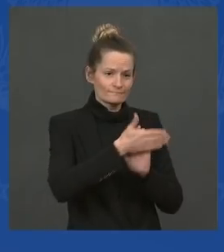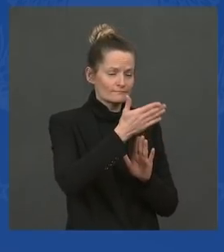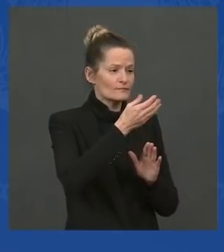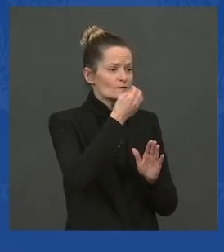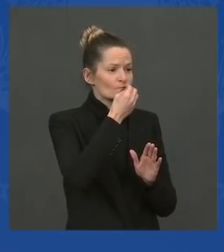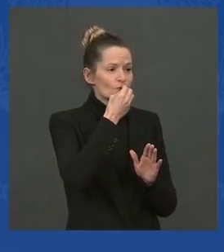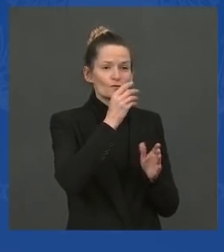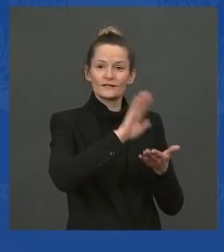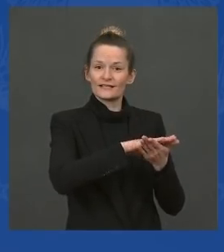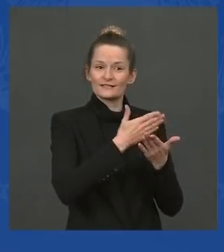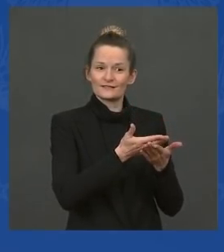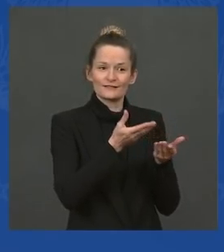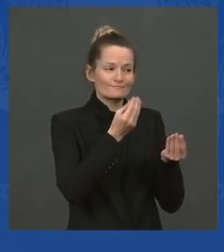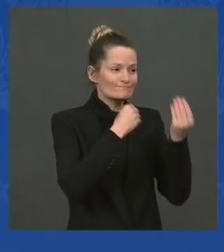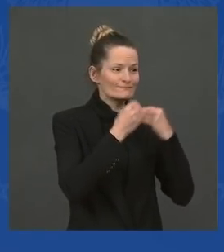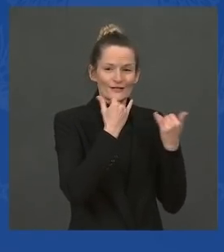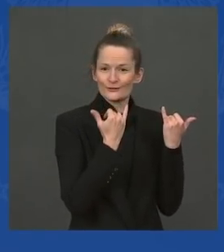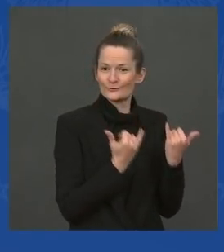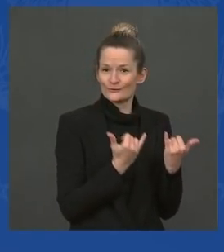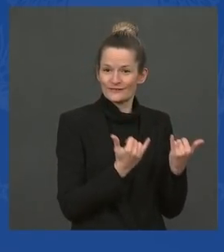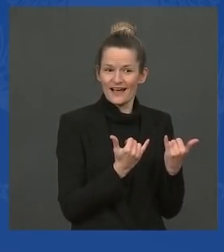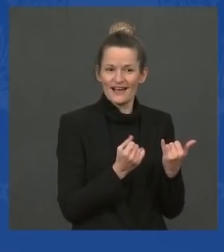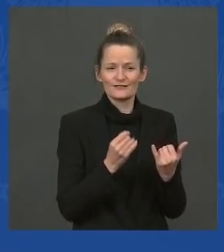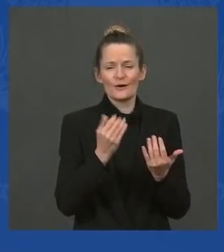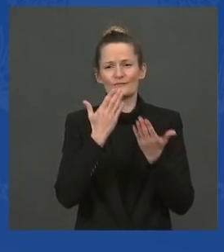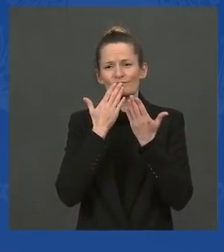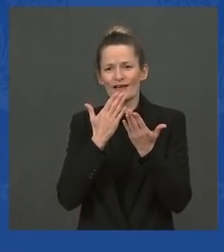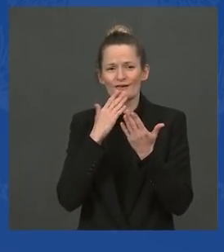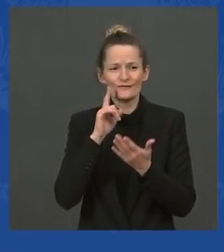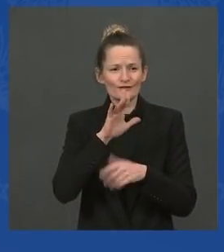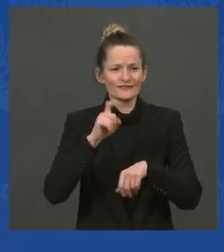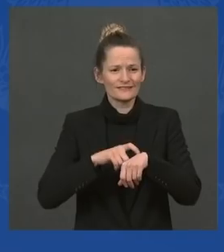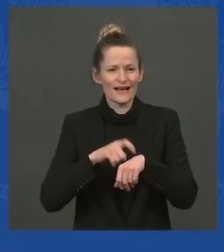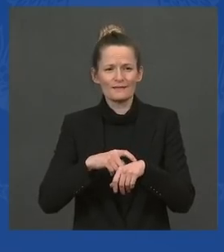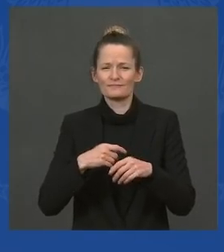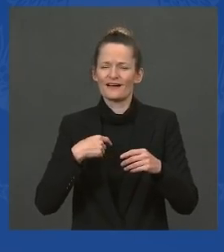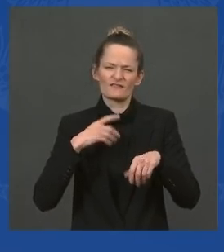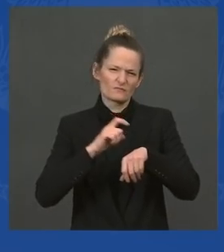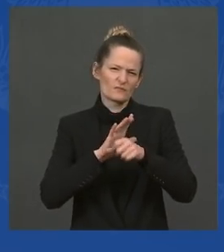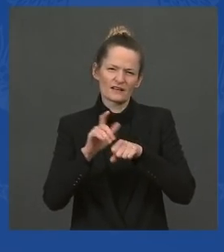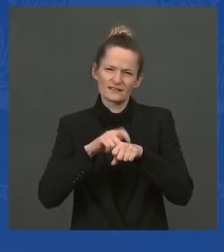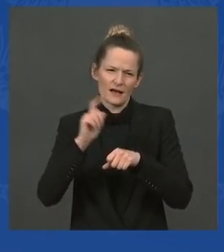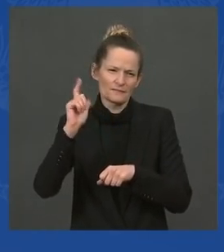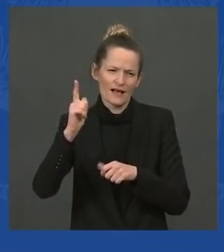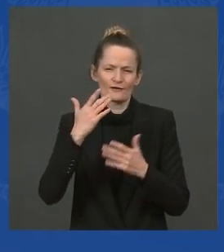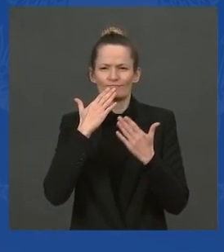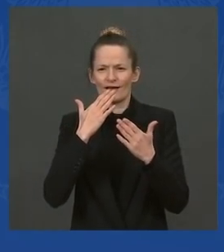Thank you for your time and effort. And I'll have plenty of time to talk to you later.